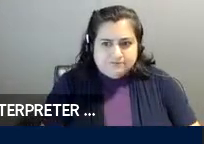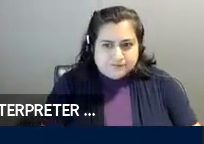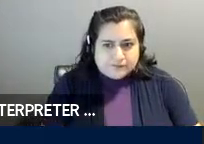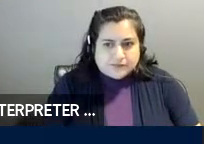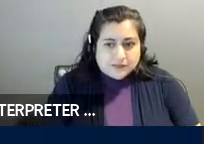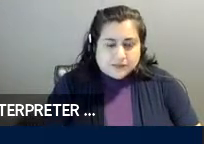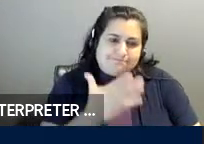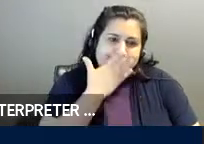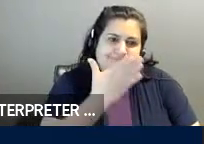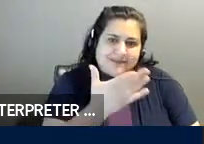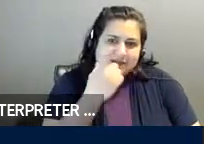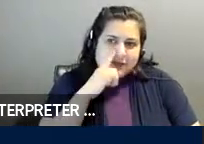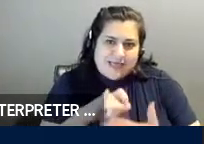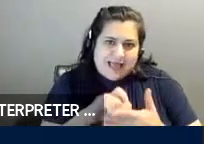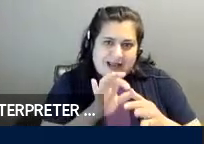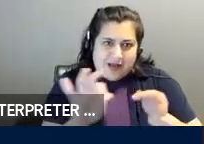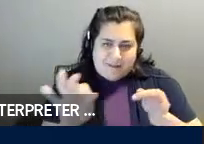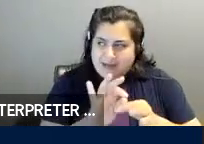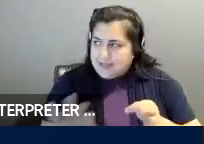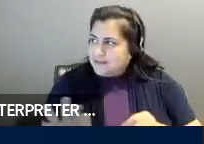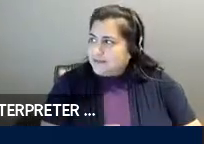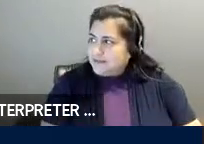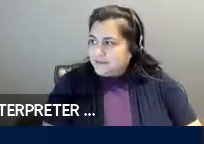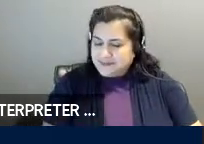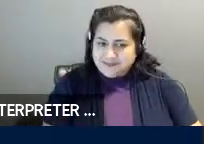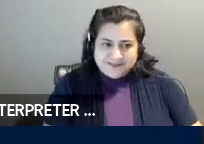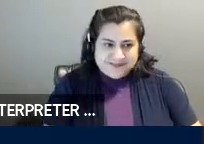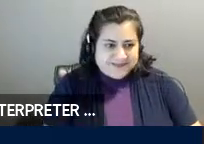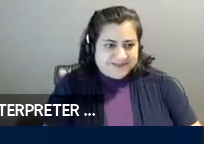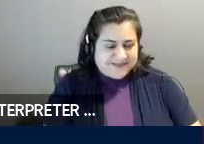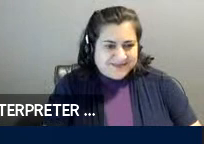And thank you for that comment.